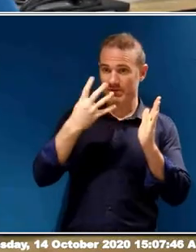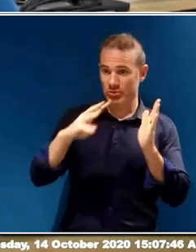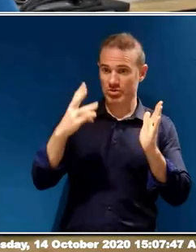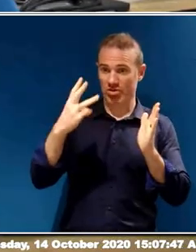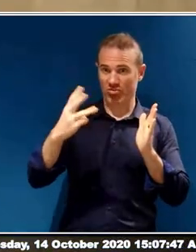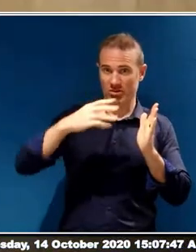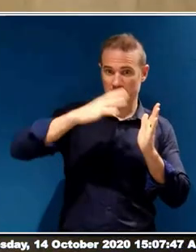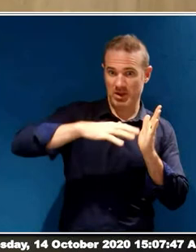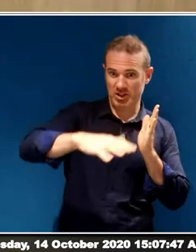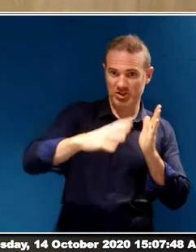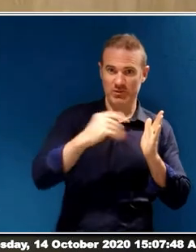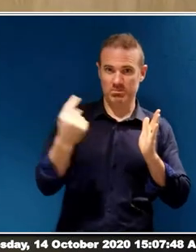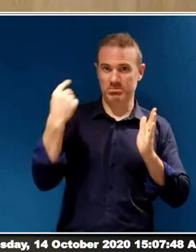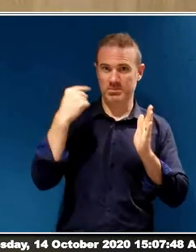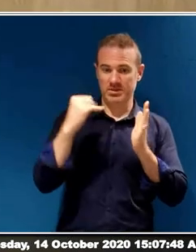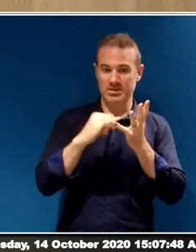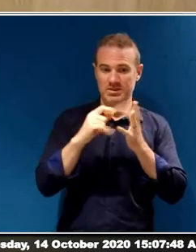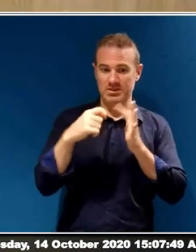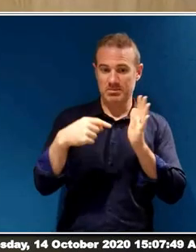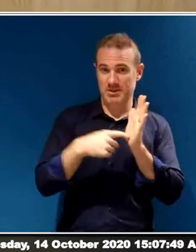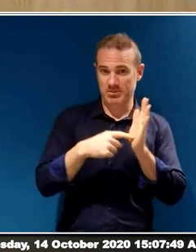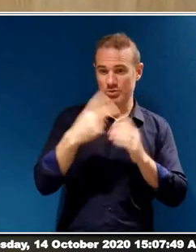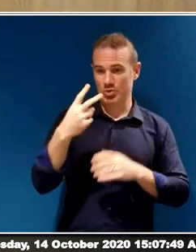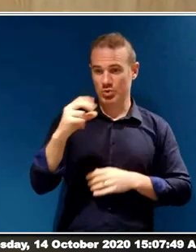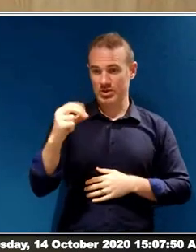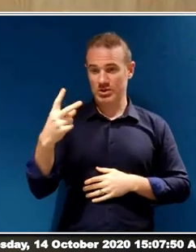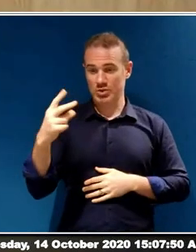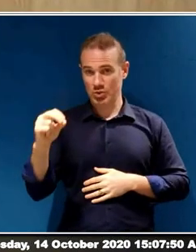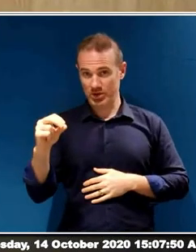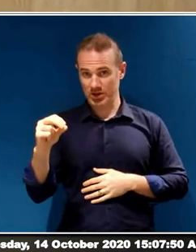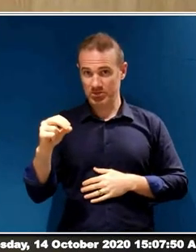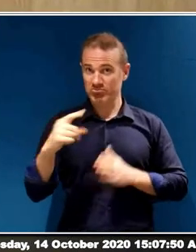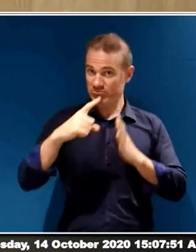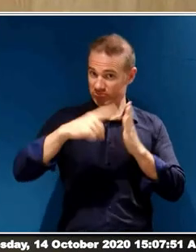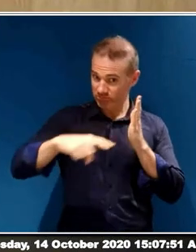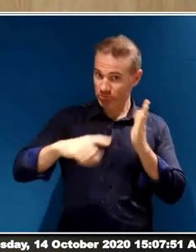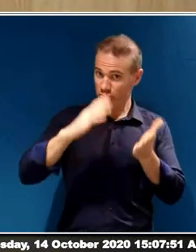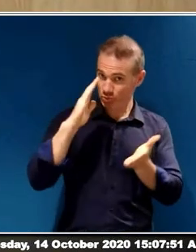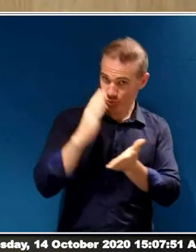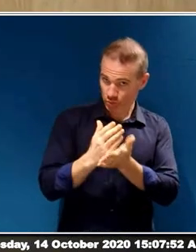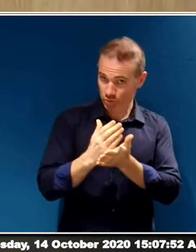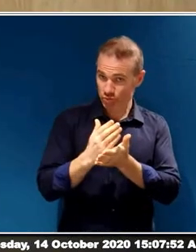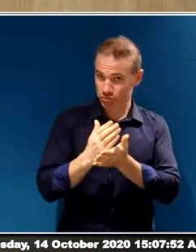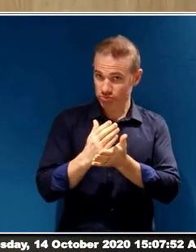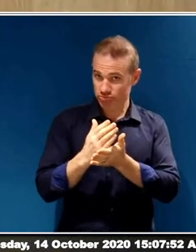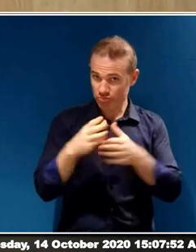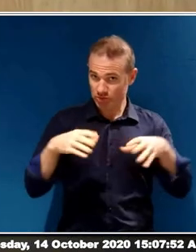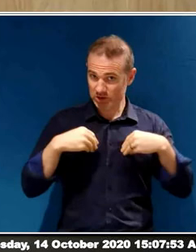And are the contents of that statement true and correct to the best of your knowledge and ability? They are. Okay.